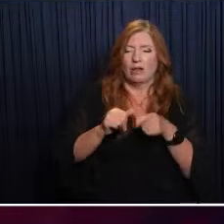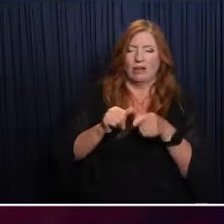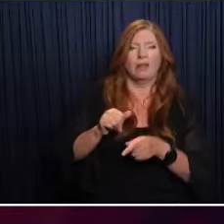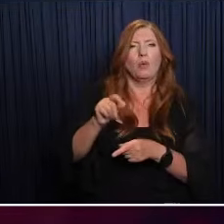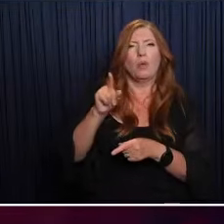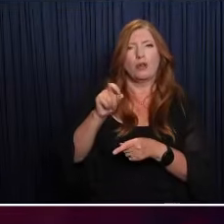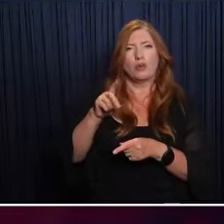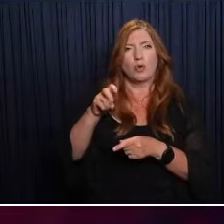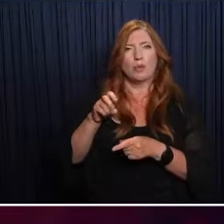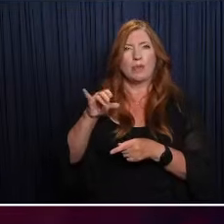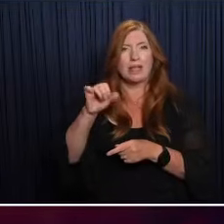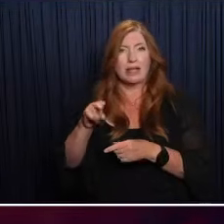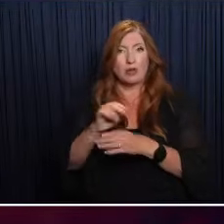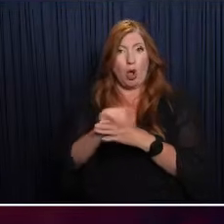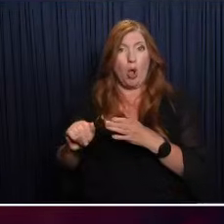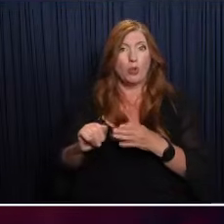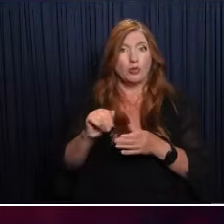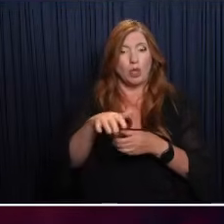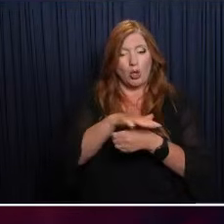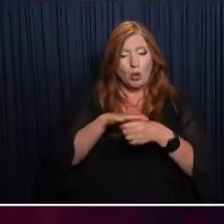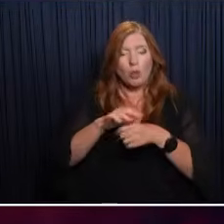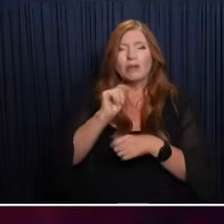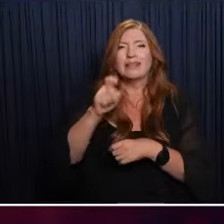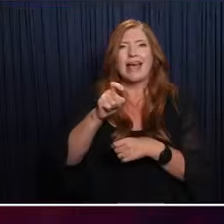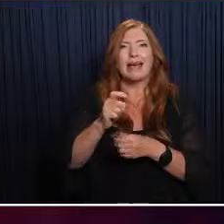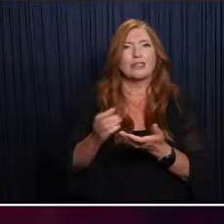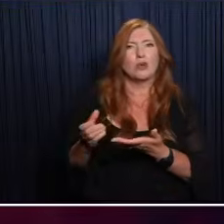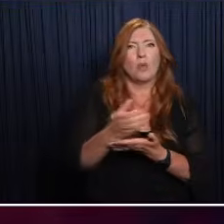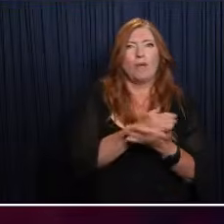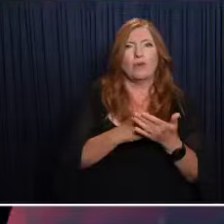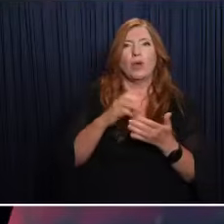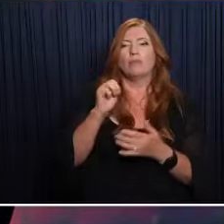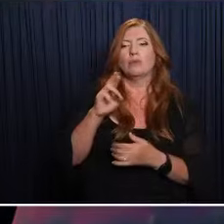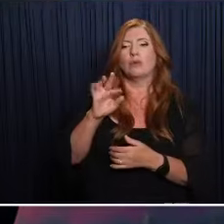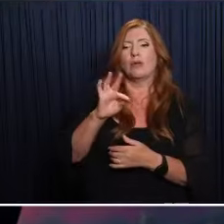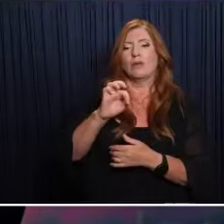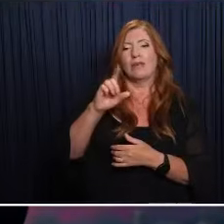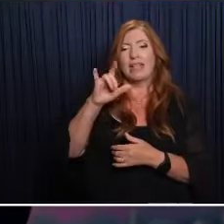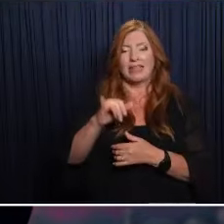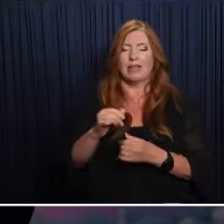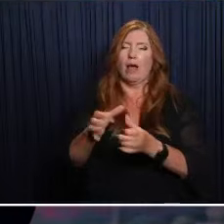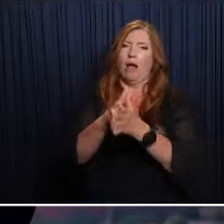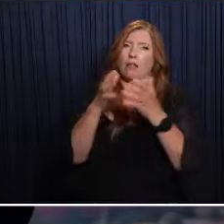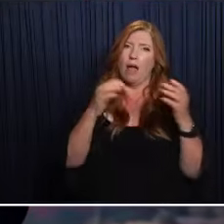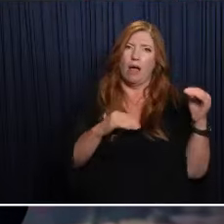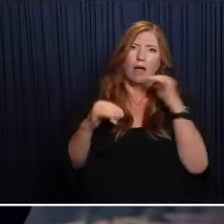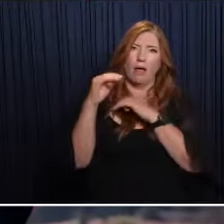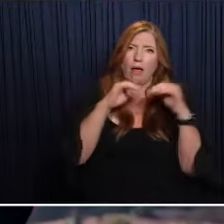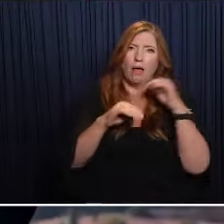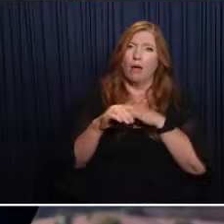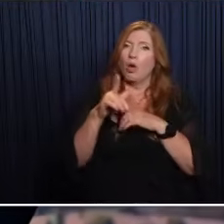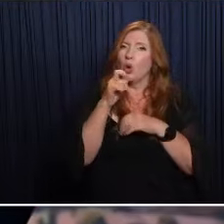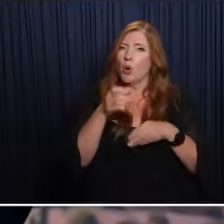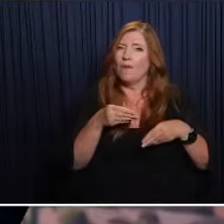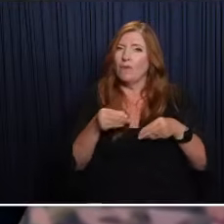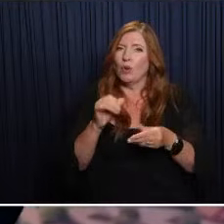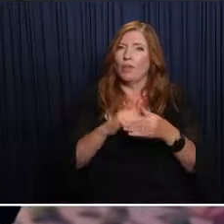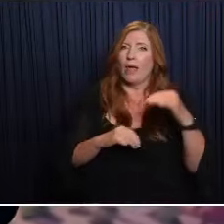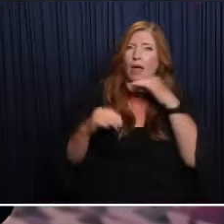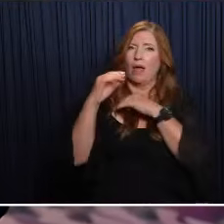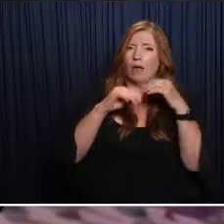EVERY ONE TO TWO GIG MEGAWATT